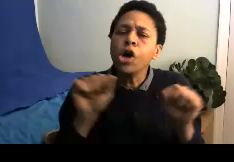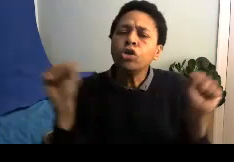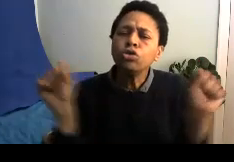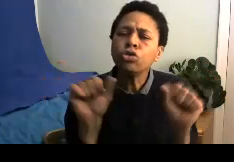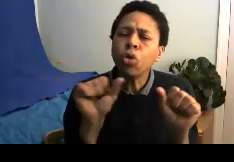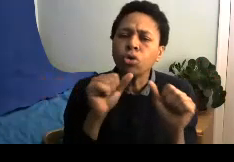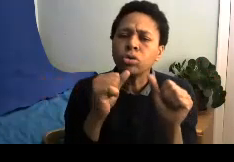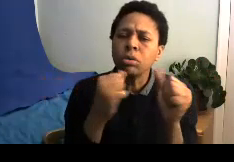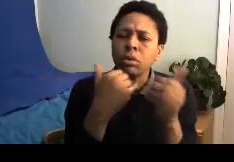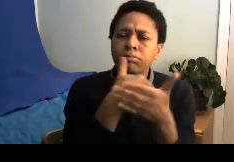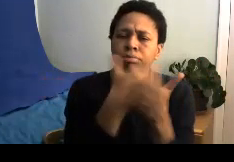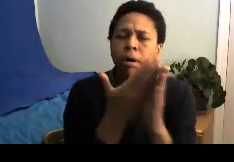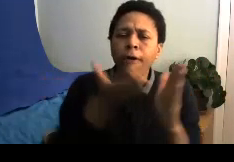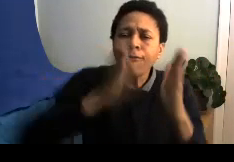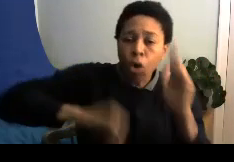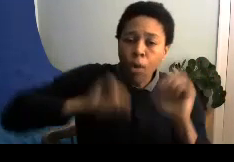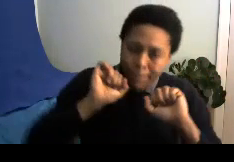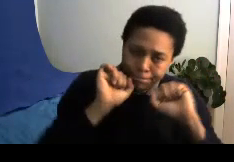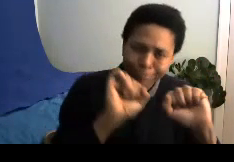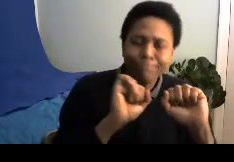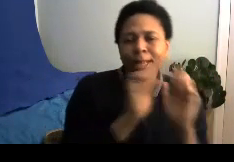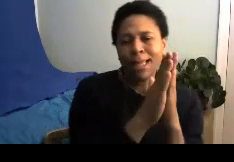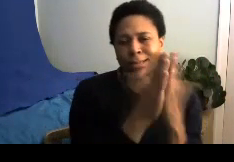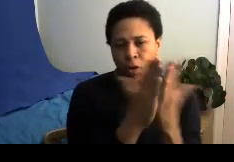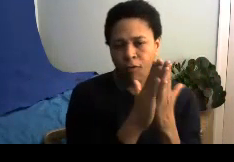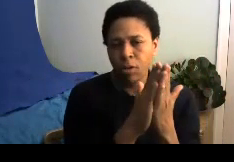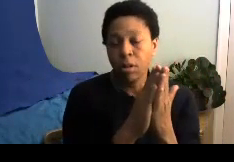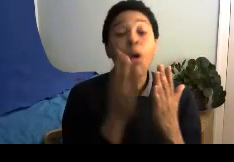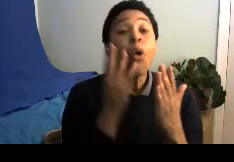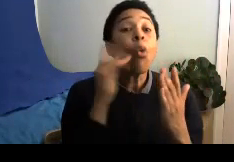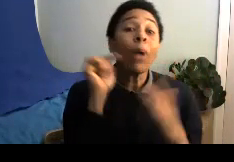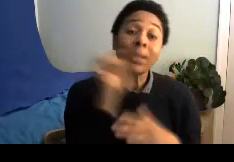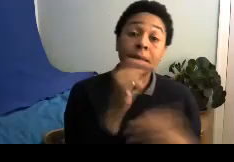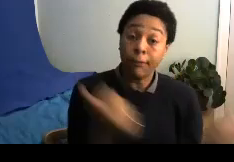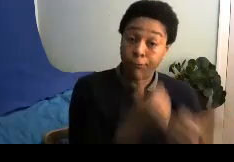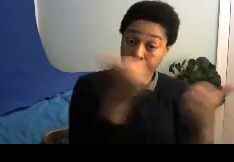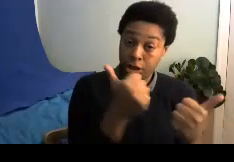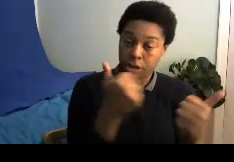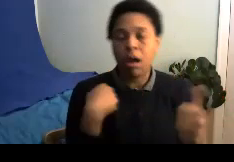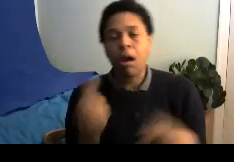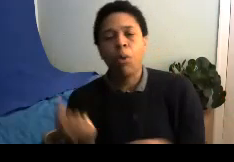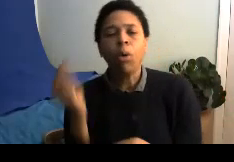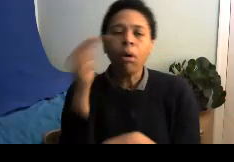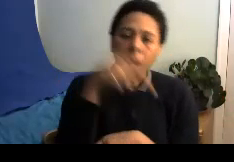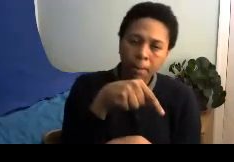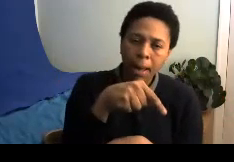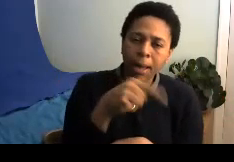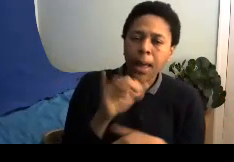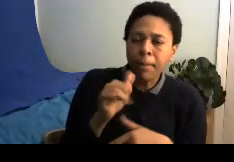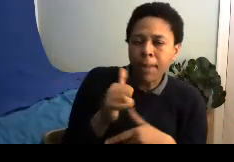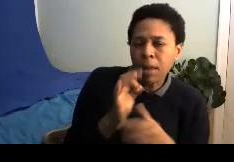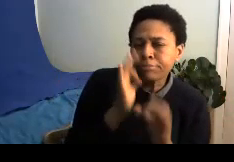novel. And then I'll come back on board and open up the Questions and Answers session. And I'll open up with a few